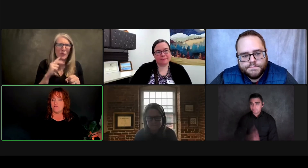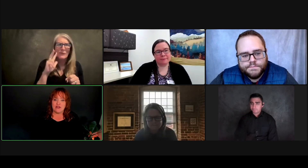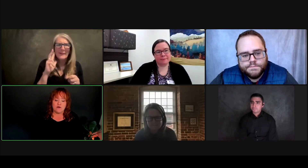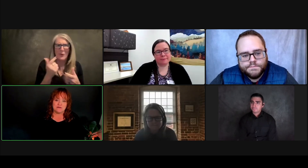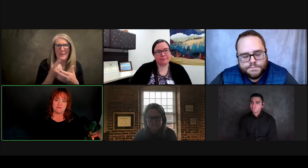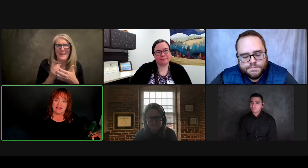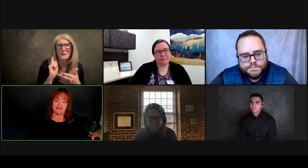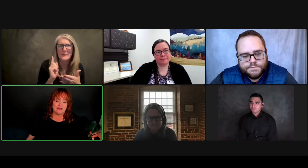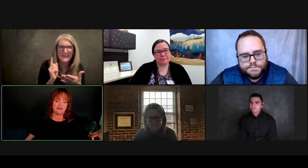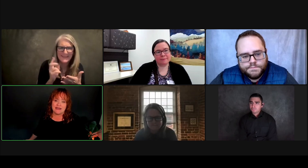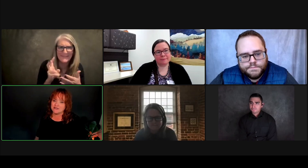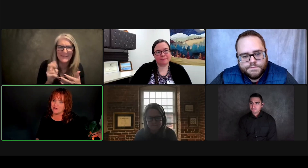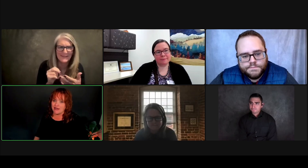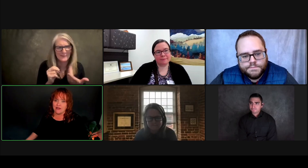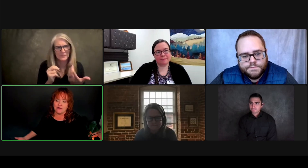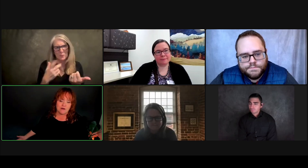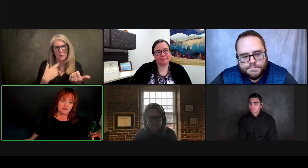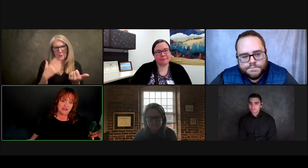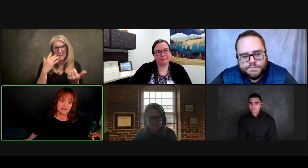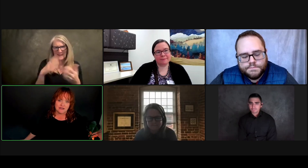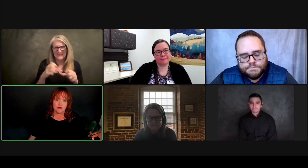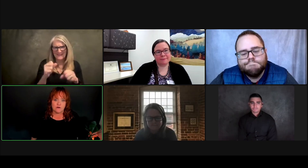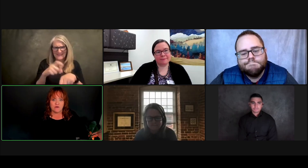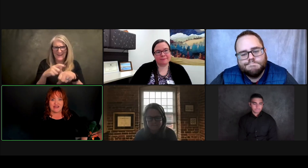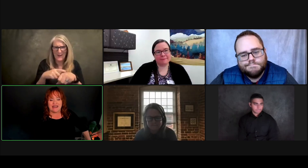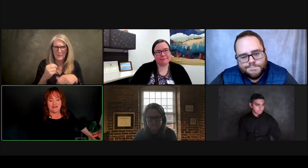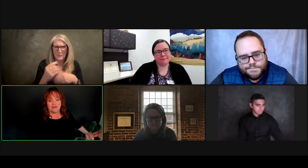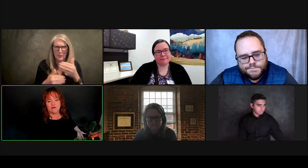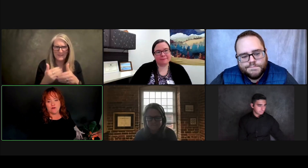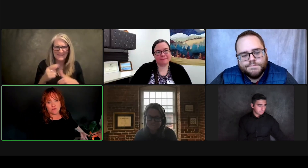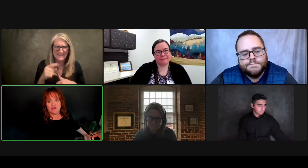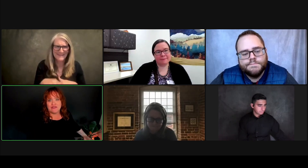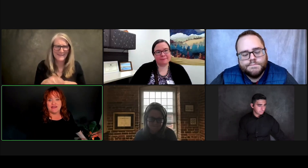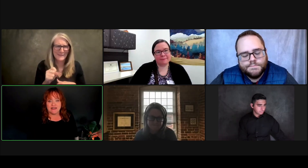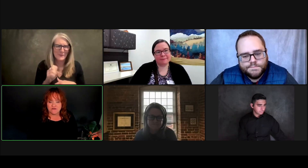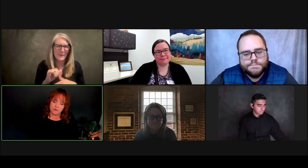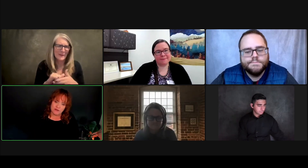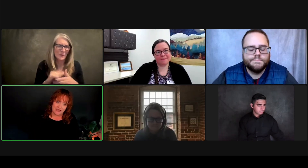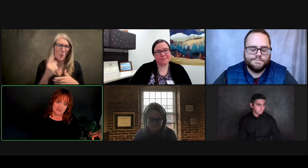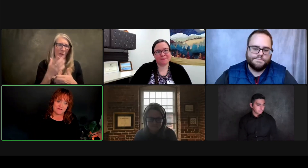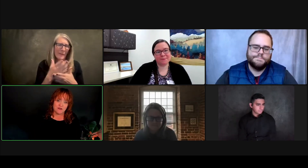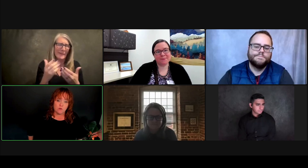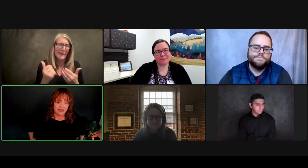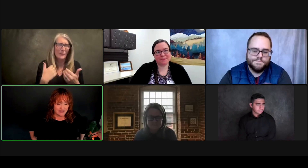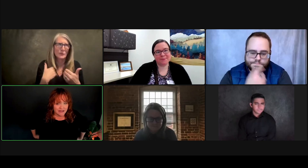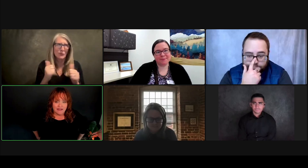If a video was made yesterday or a couple of days ago, and we need it within the next few days or even a week,